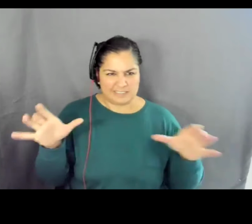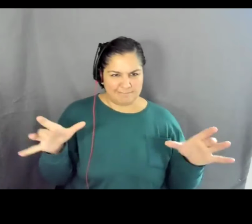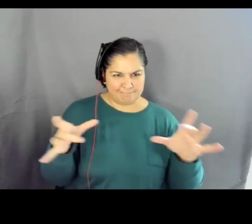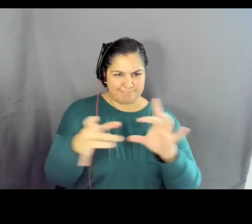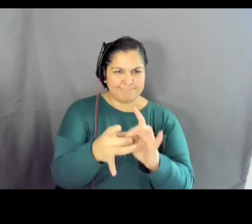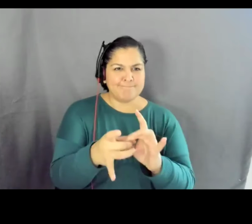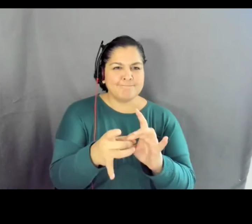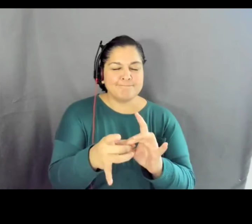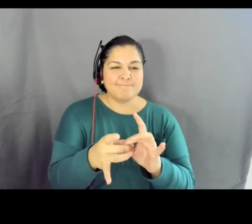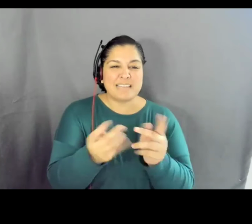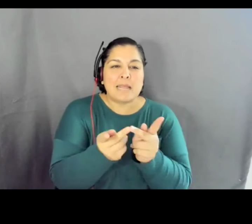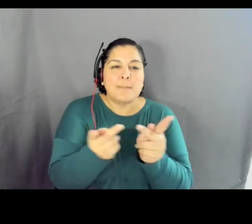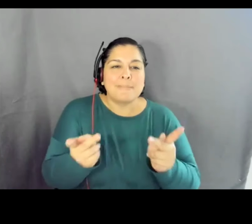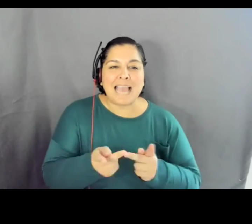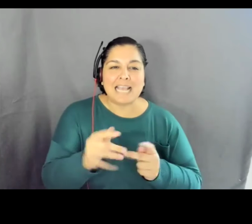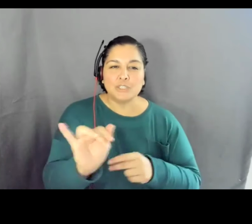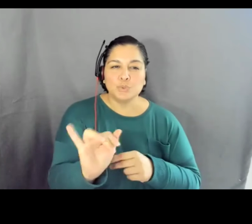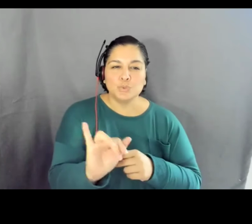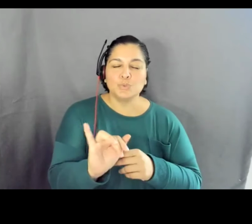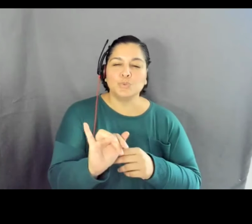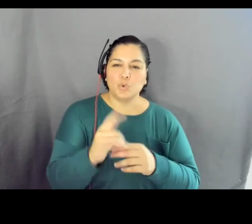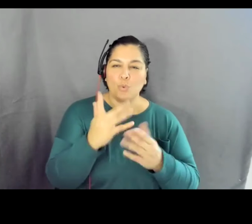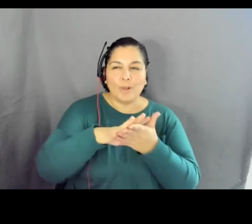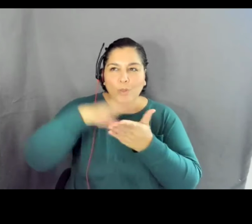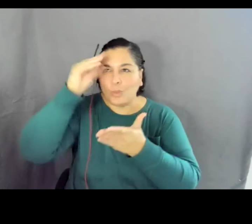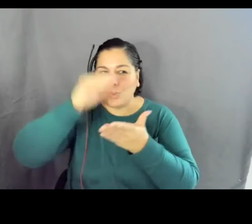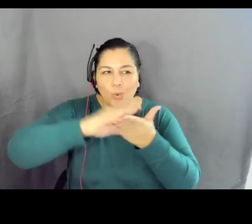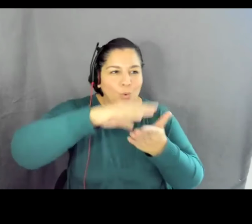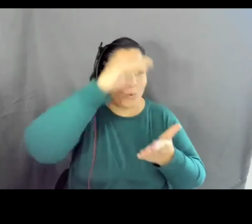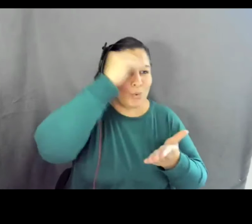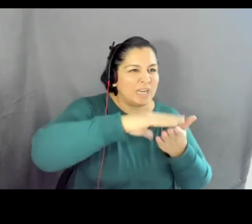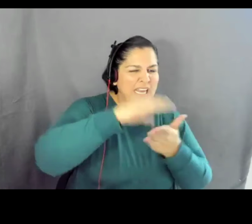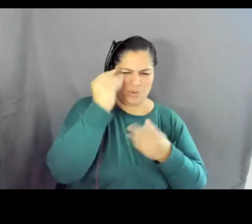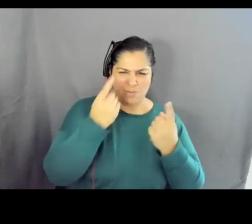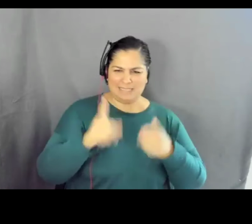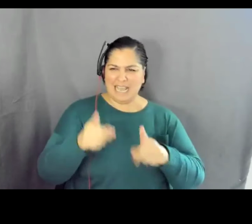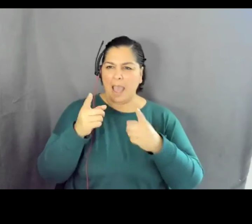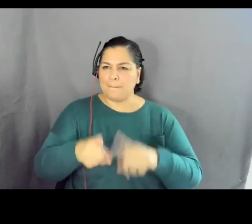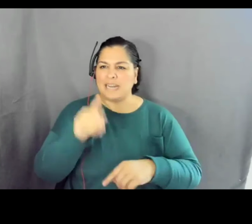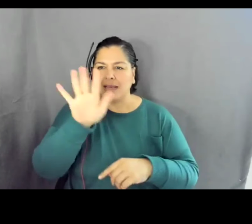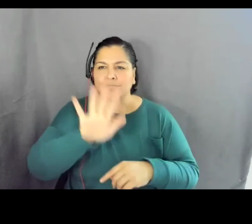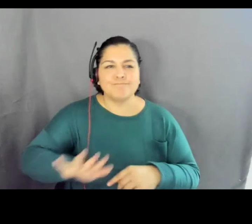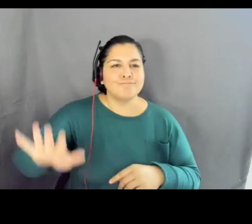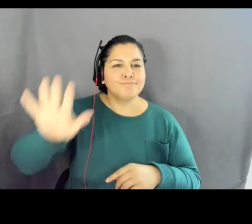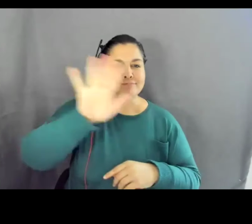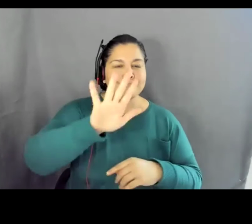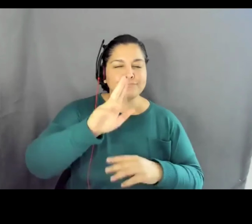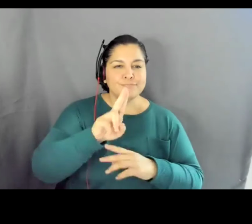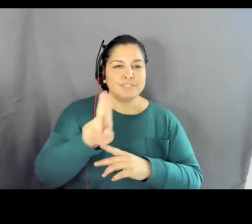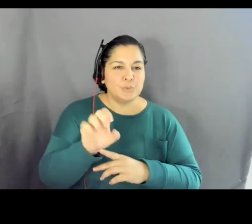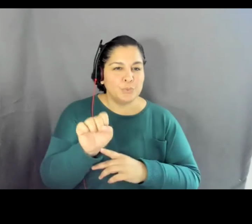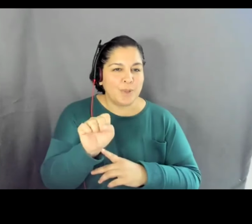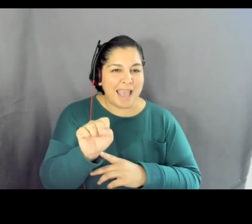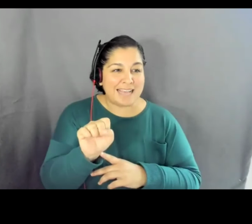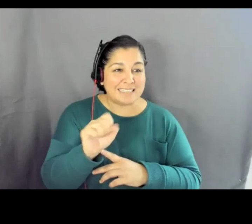we were also interested in learning about what was happening in different parts of our country, perhaps specifically also like outside of our biggest cities.